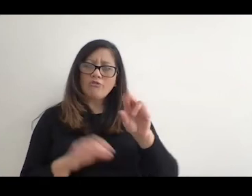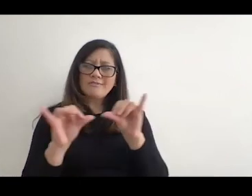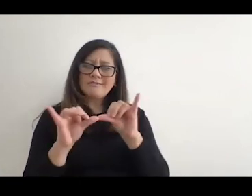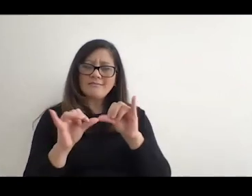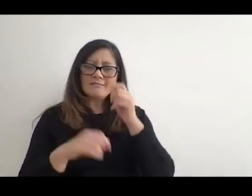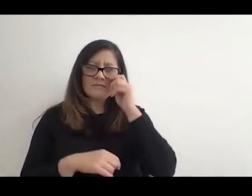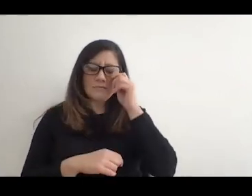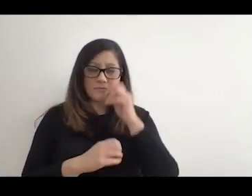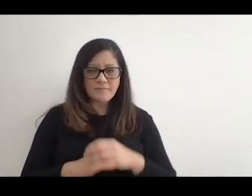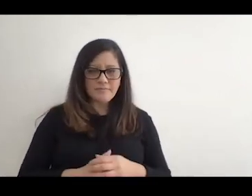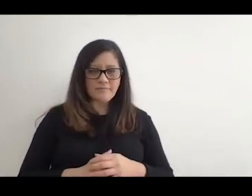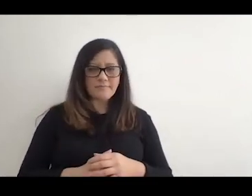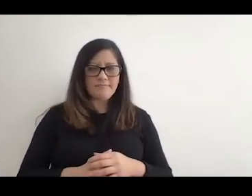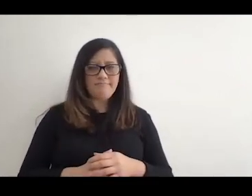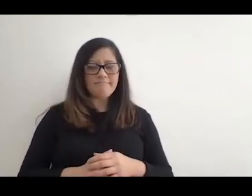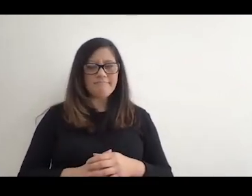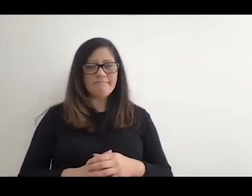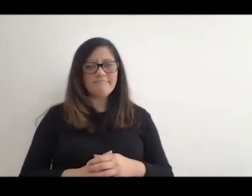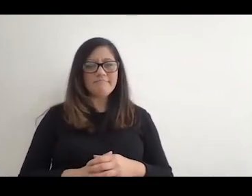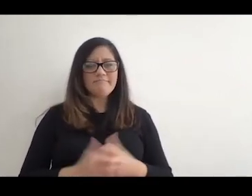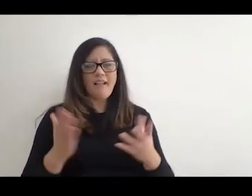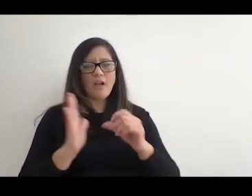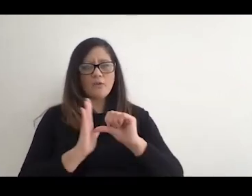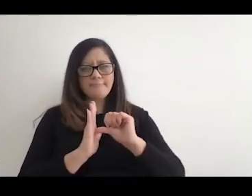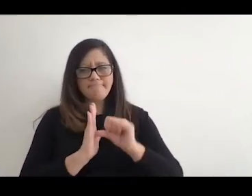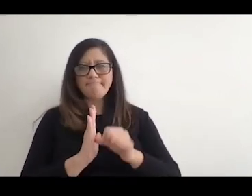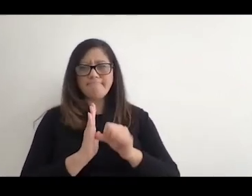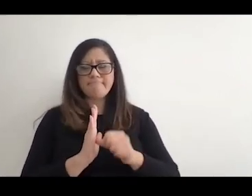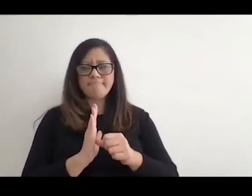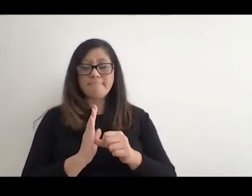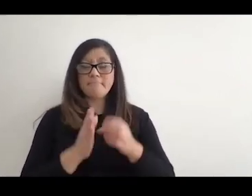if you hear nothing else with regards to, maybe someone is short statured or